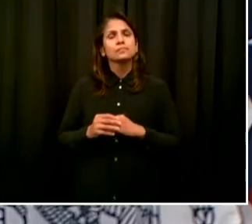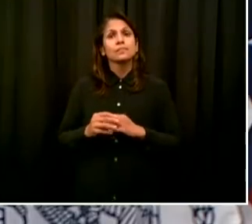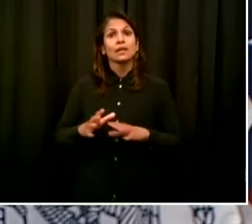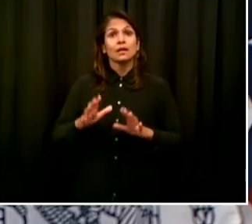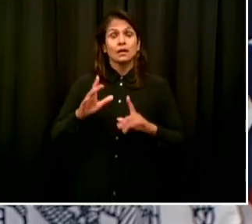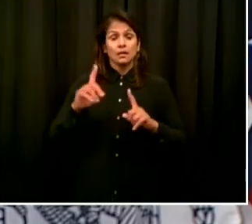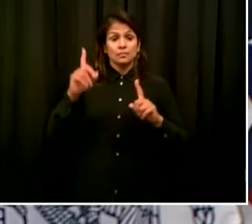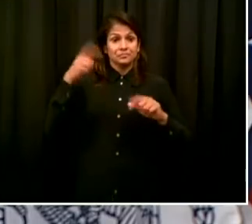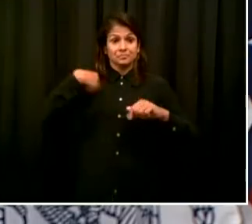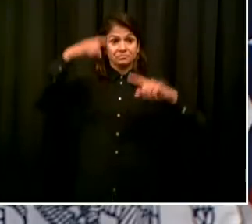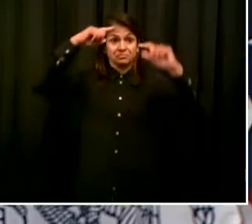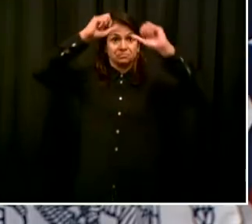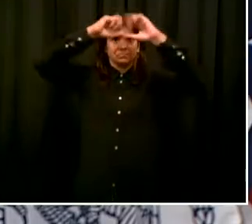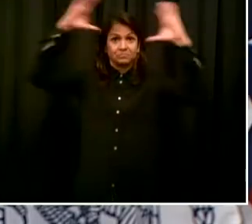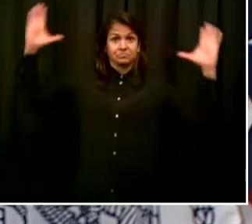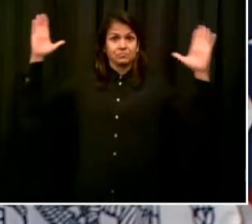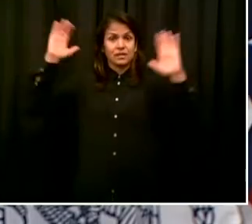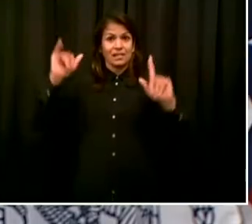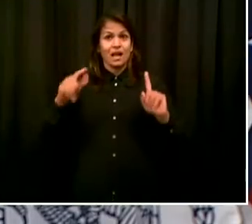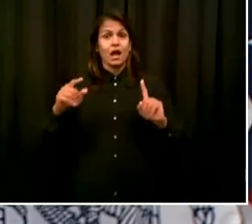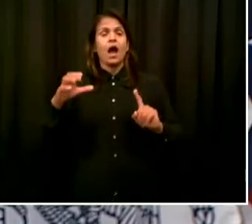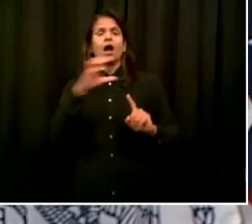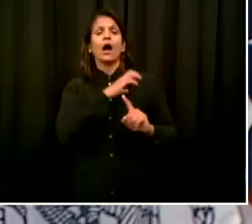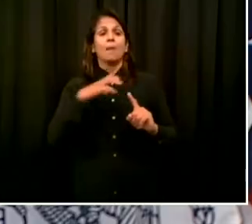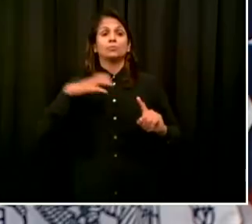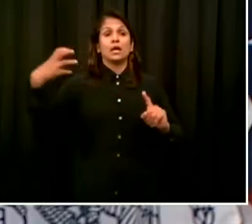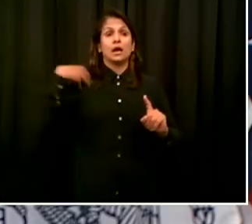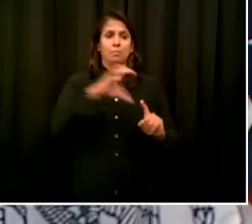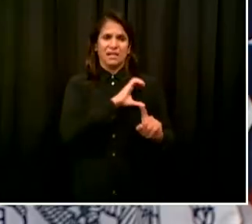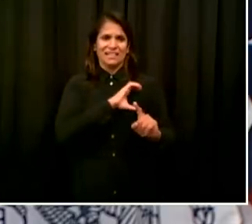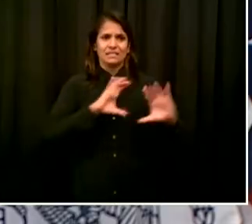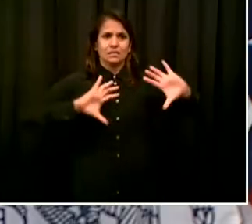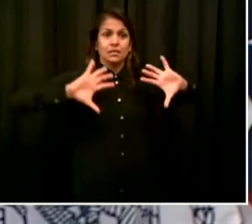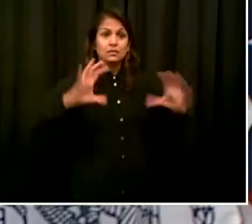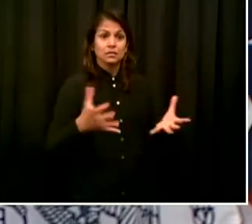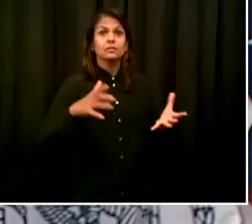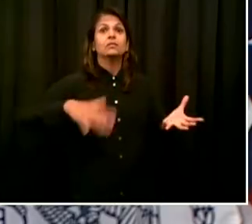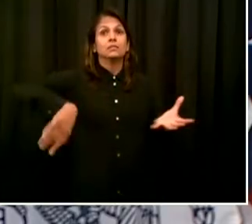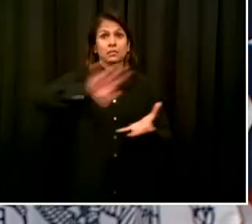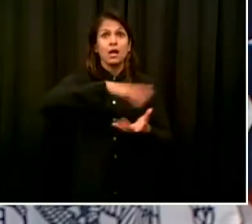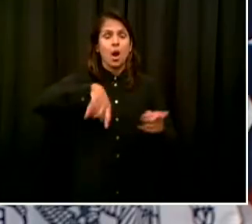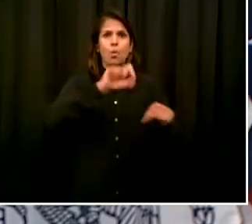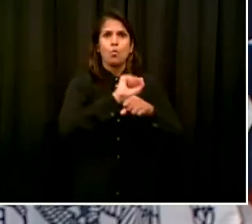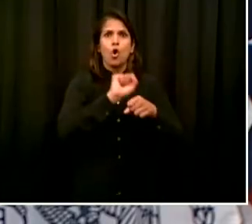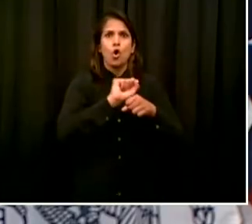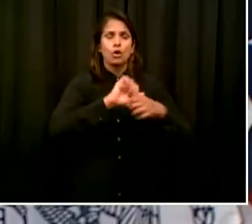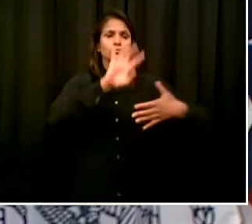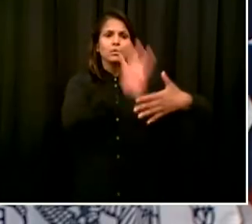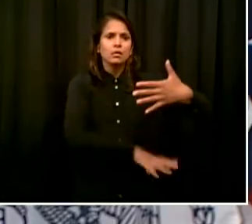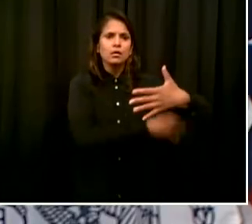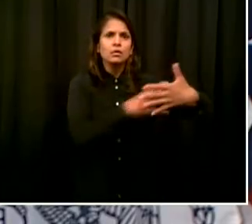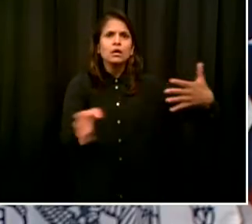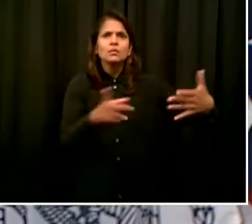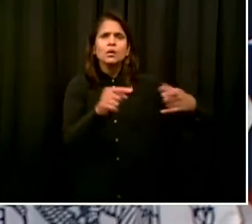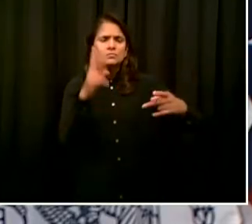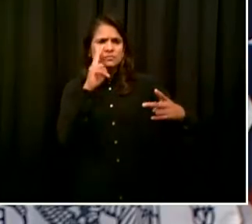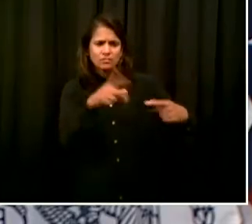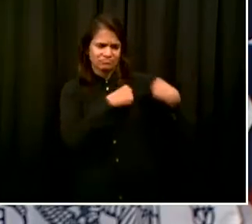THEN LOOK, I THINK THE NOITON HERE IS WHAT THE COMMSISIONER SAID.